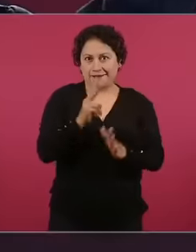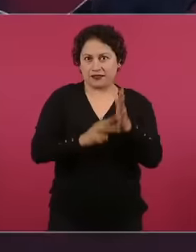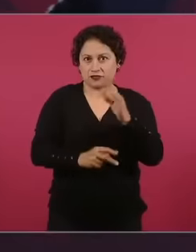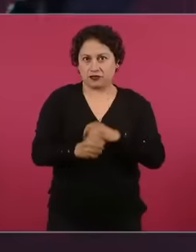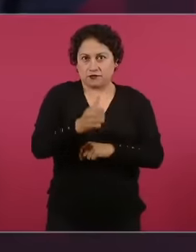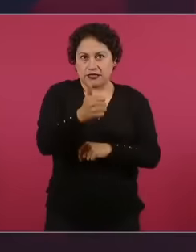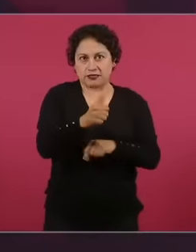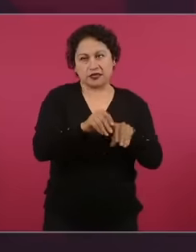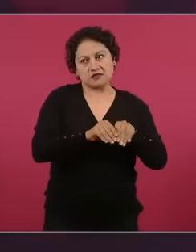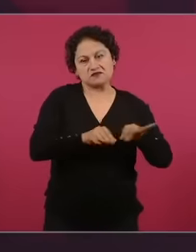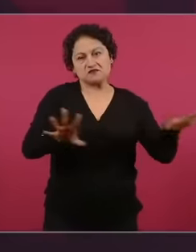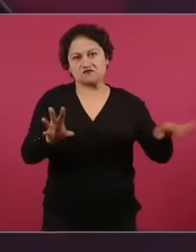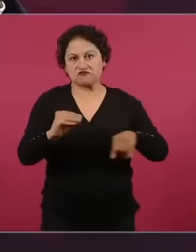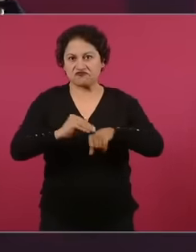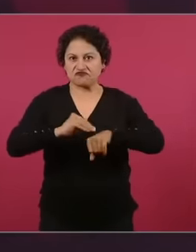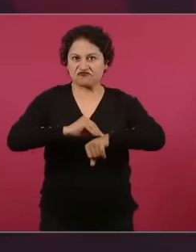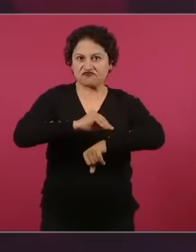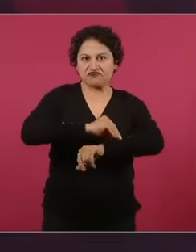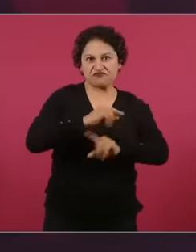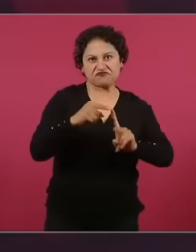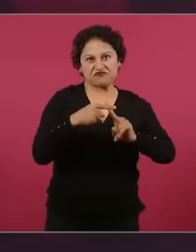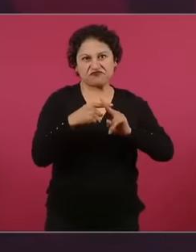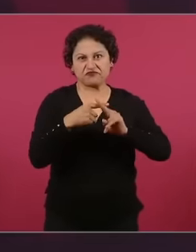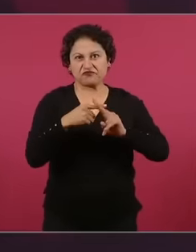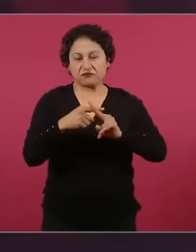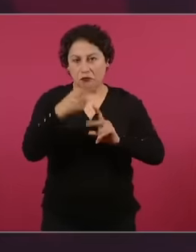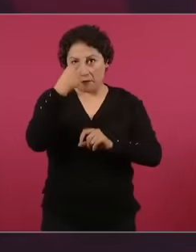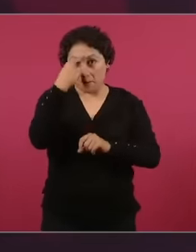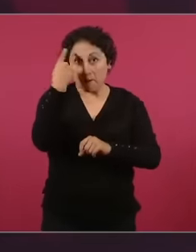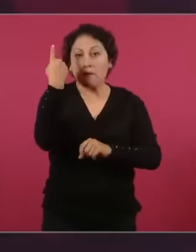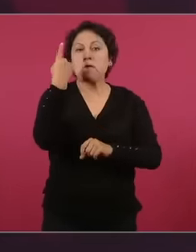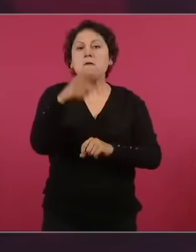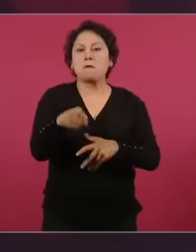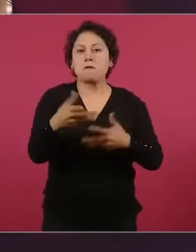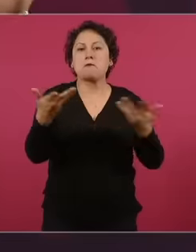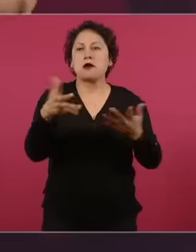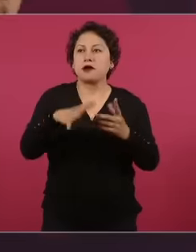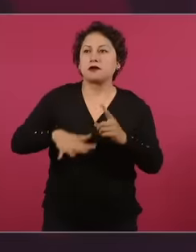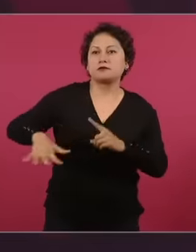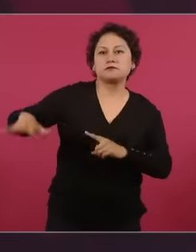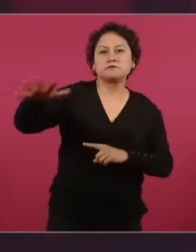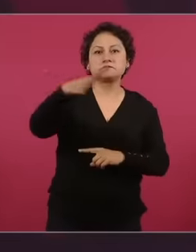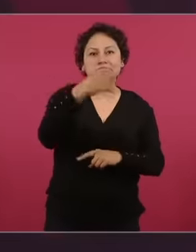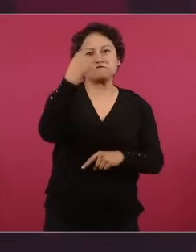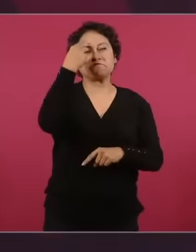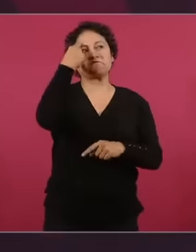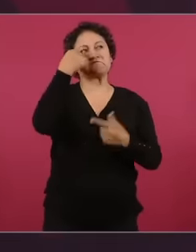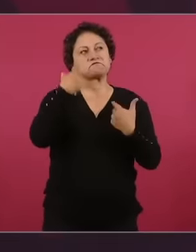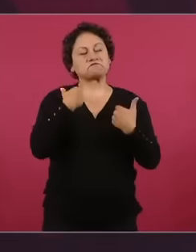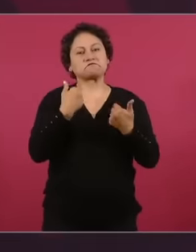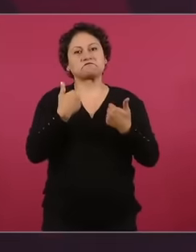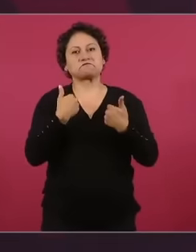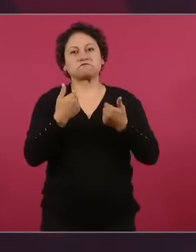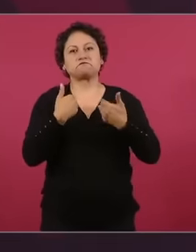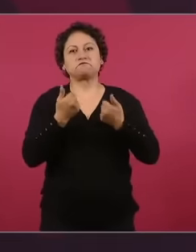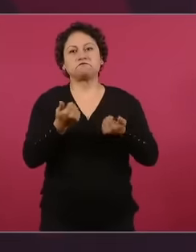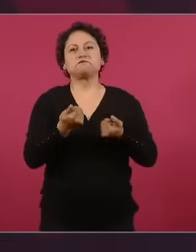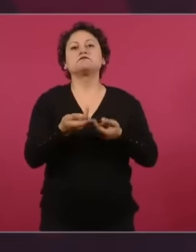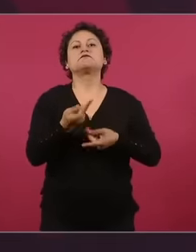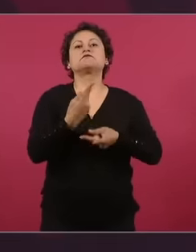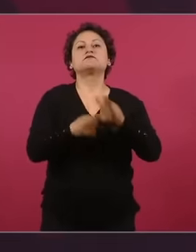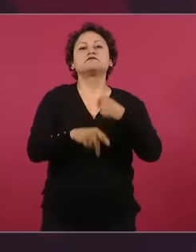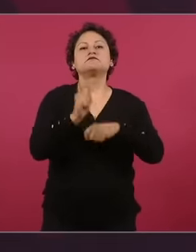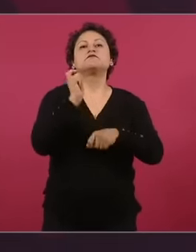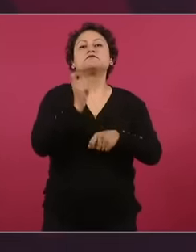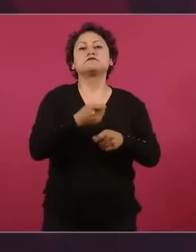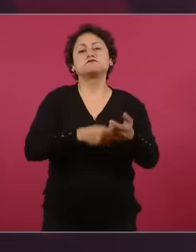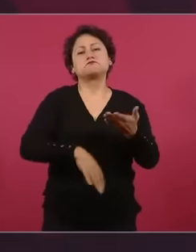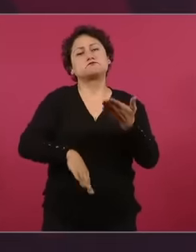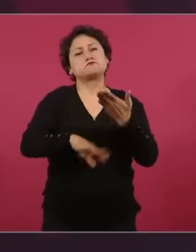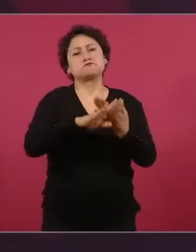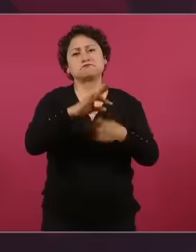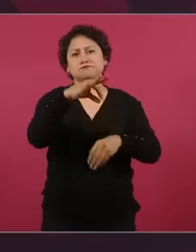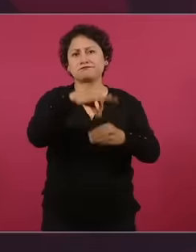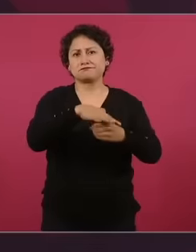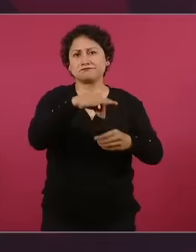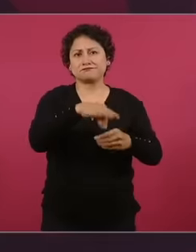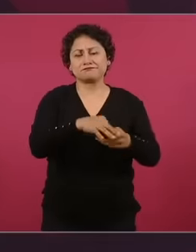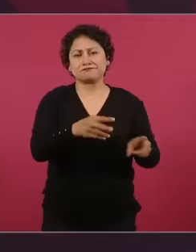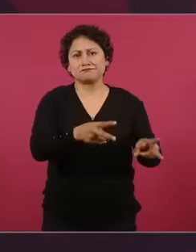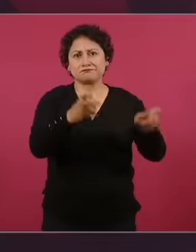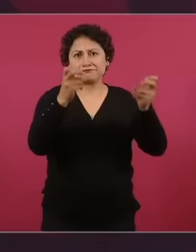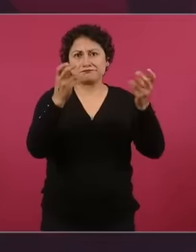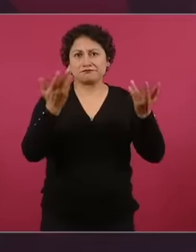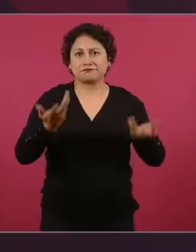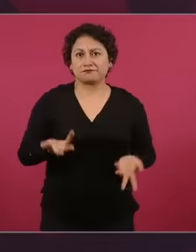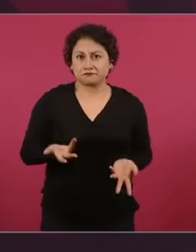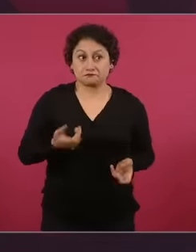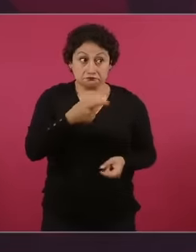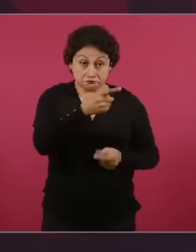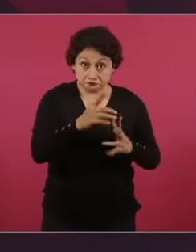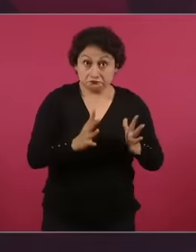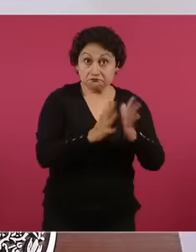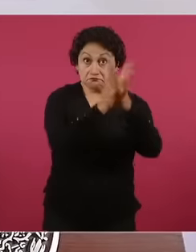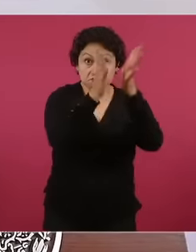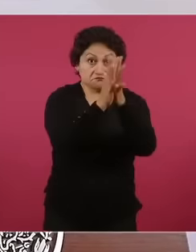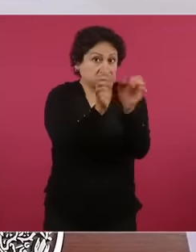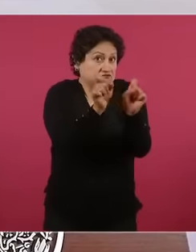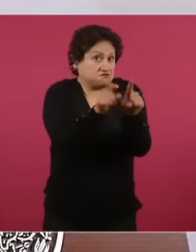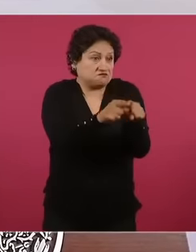conditions for fraud election of 2006 and he participated in that and it is nothing personal that is not